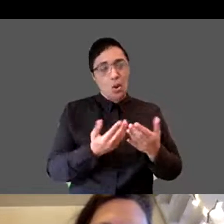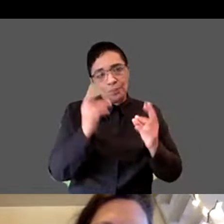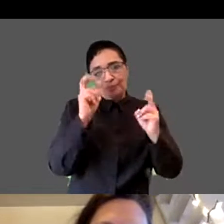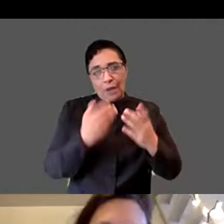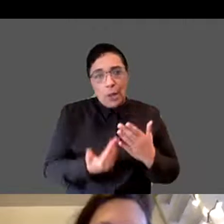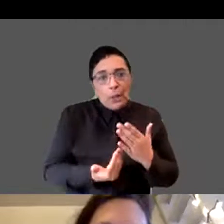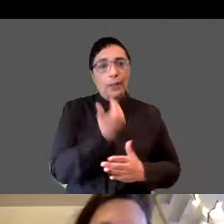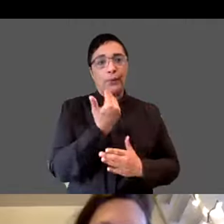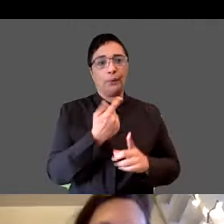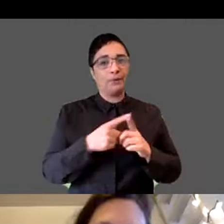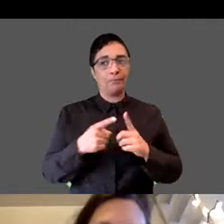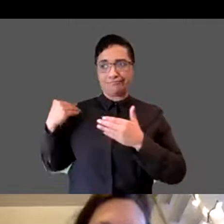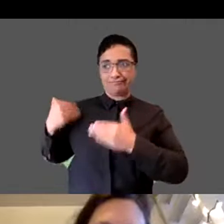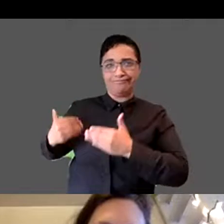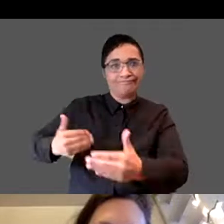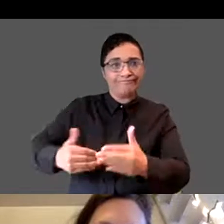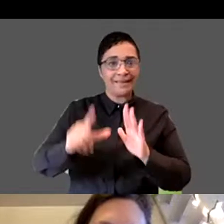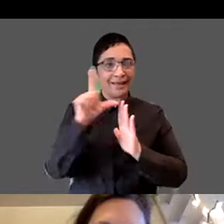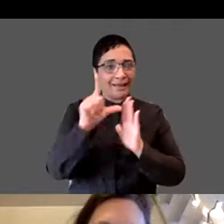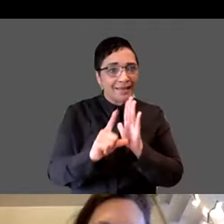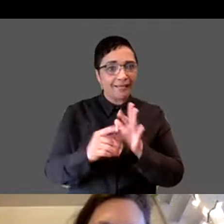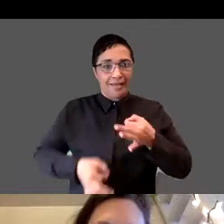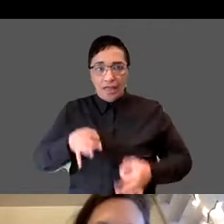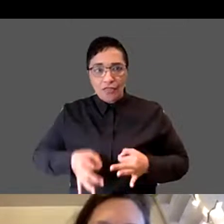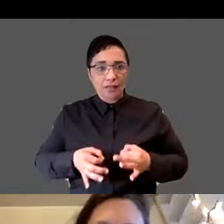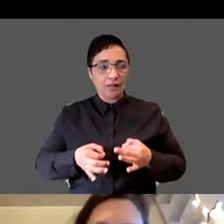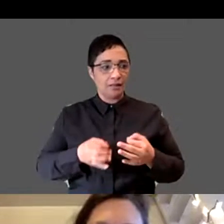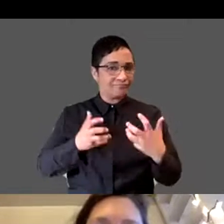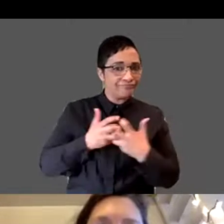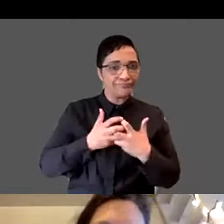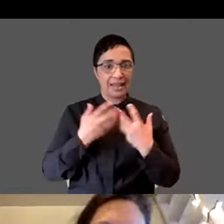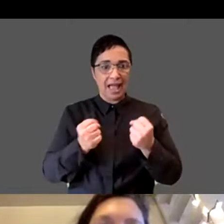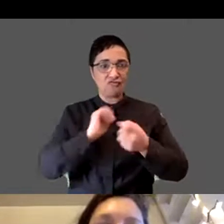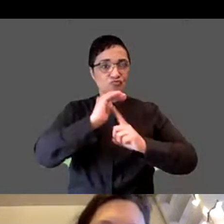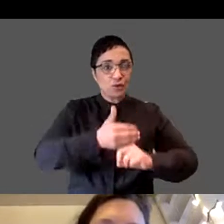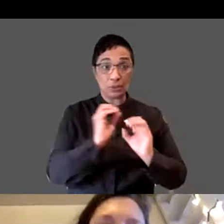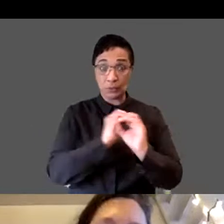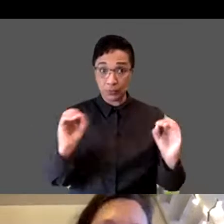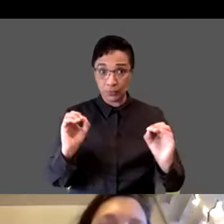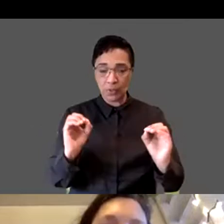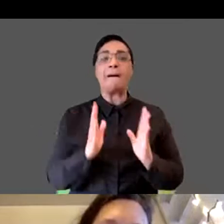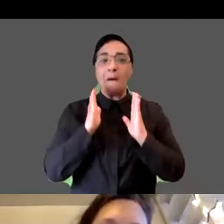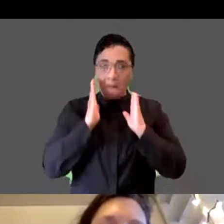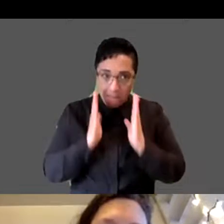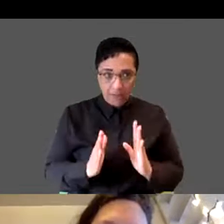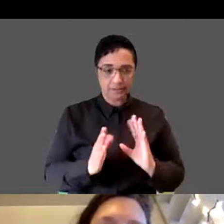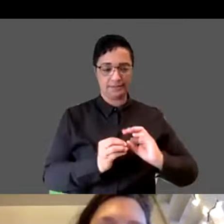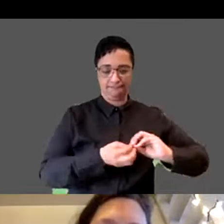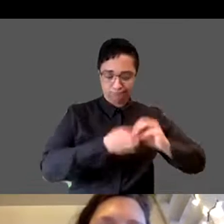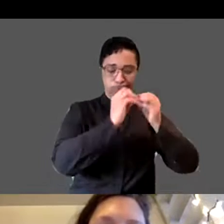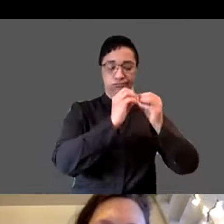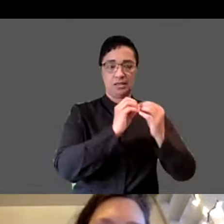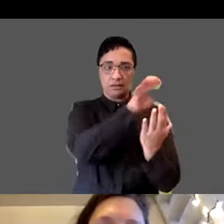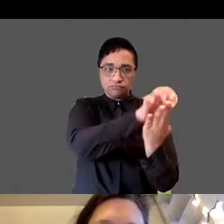kind of history, I think we have to develop the same kind of ethical guidelines, strong